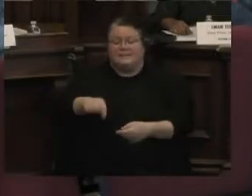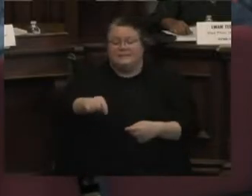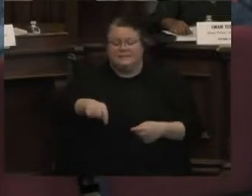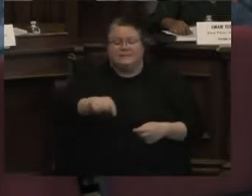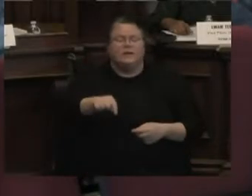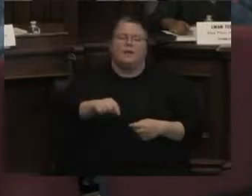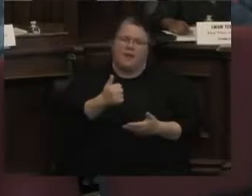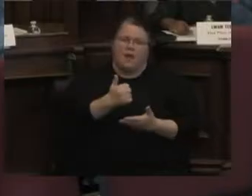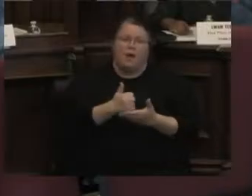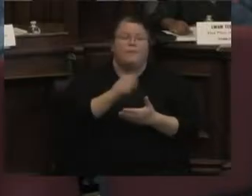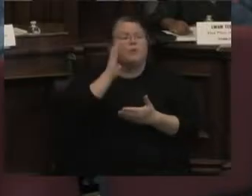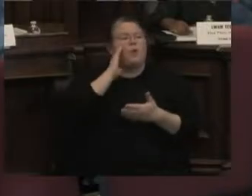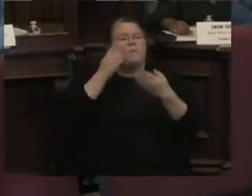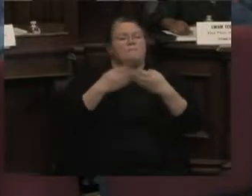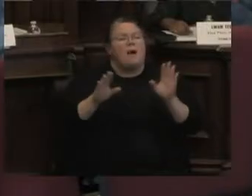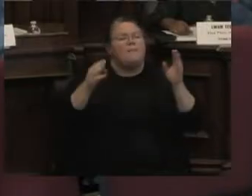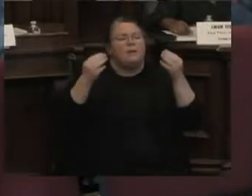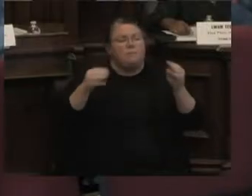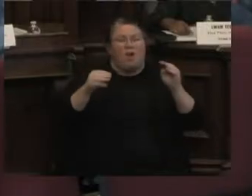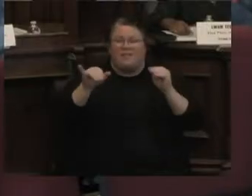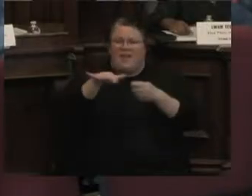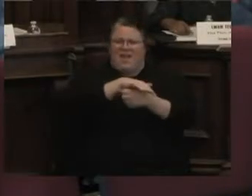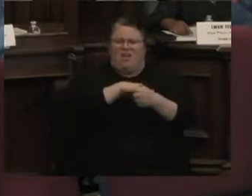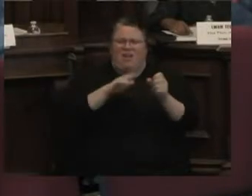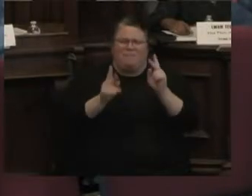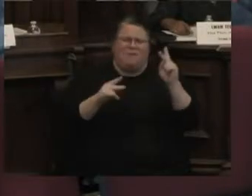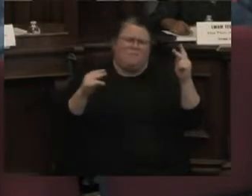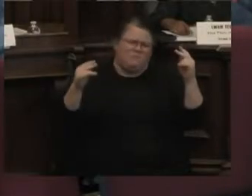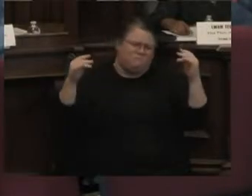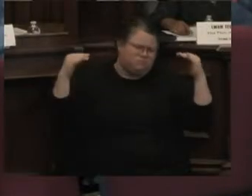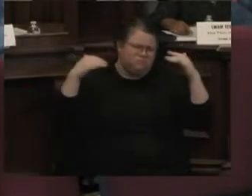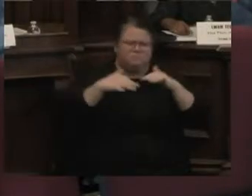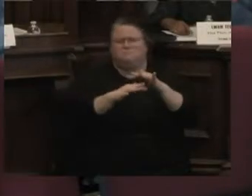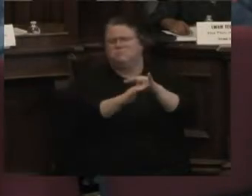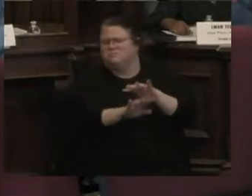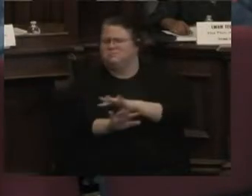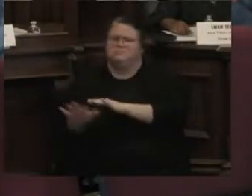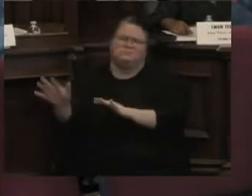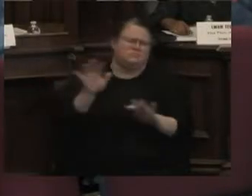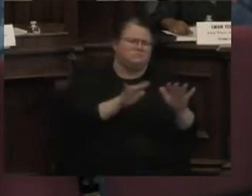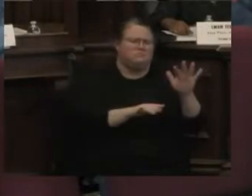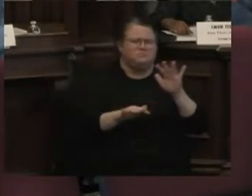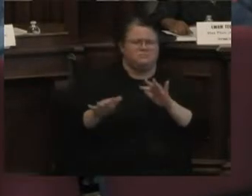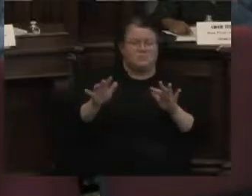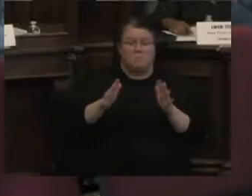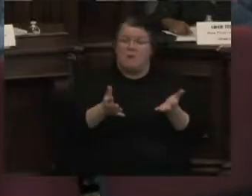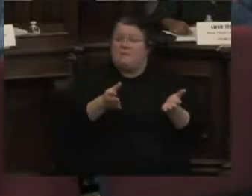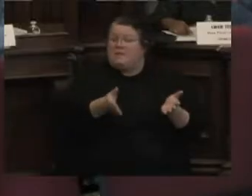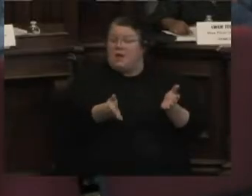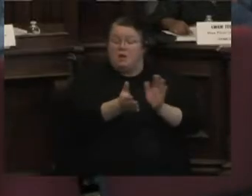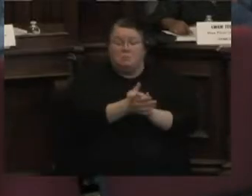hanging out. I think it would be interesting to spend some time at the public market.